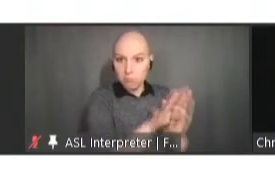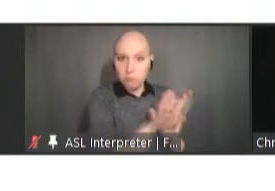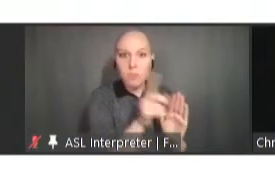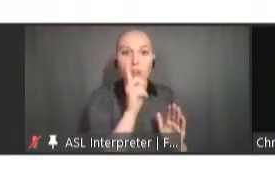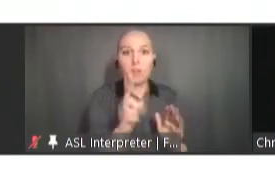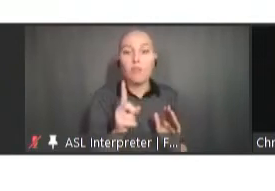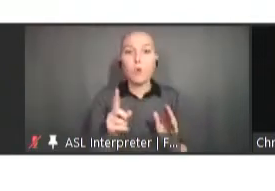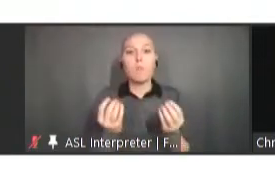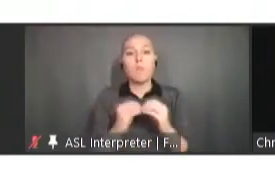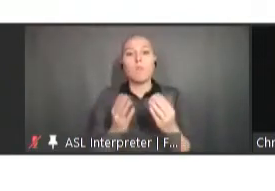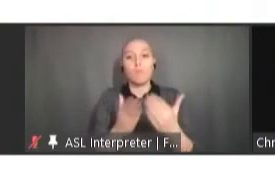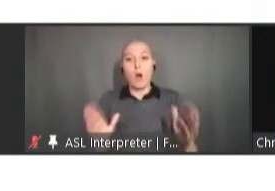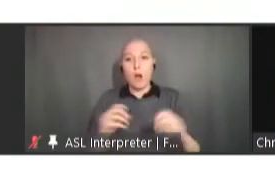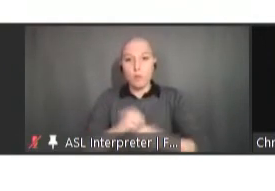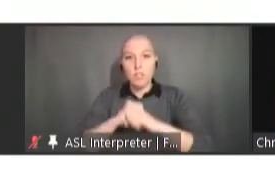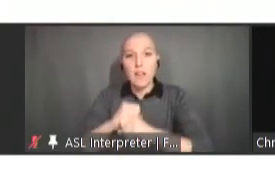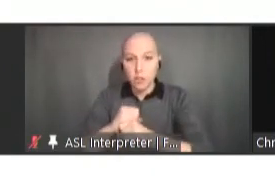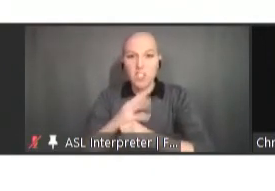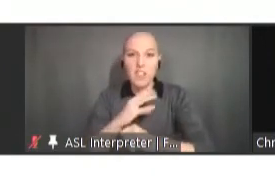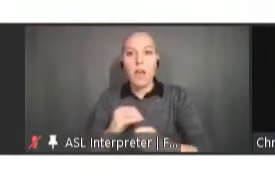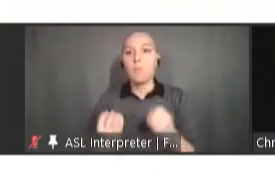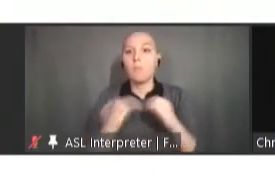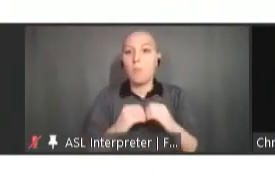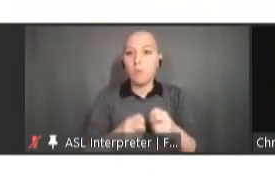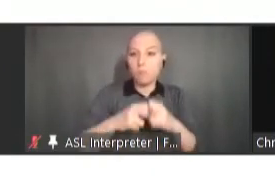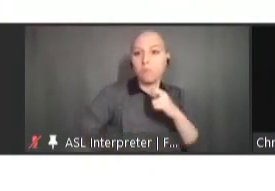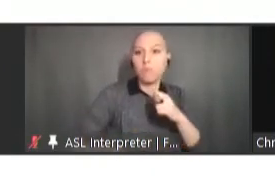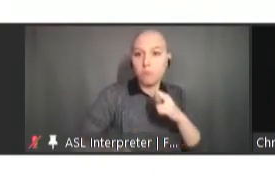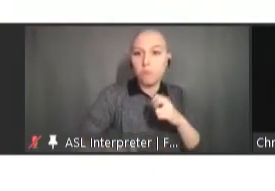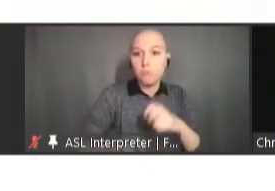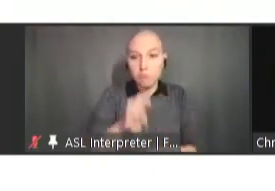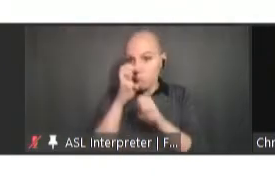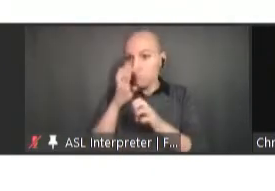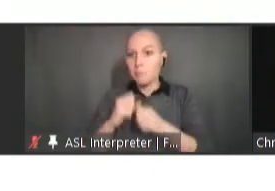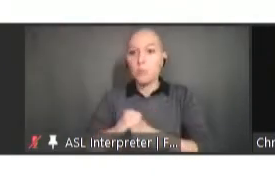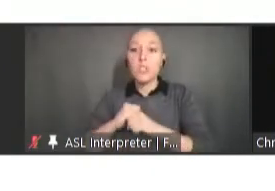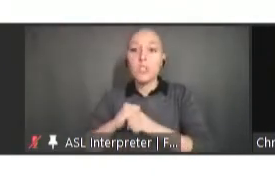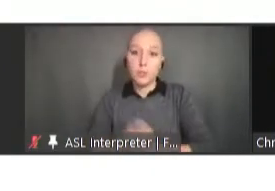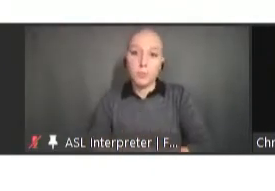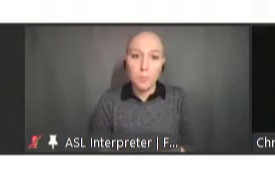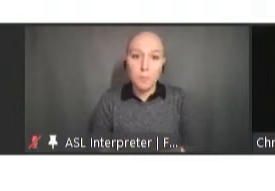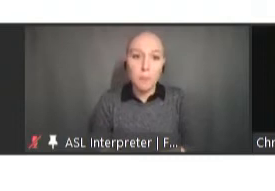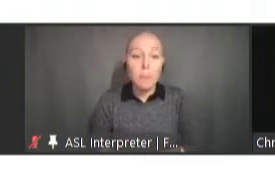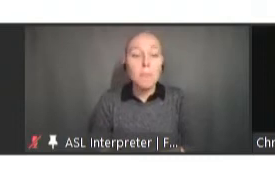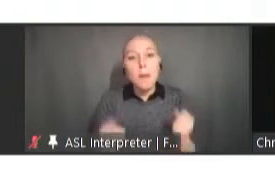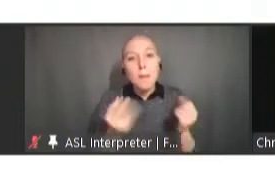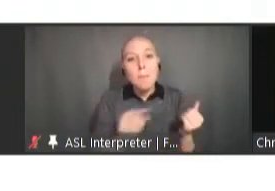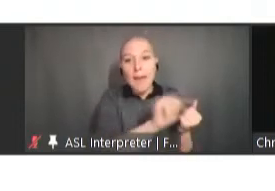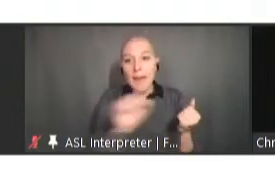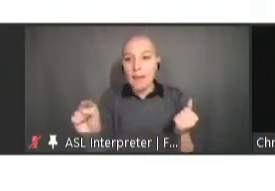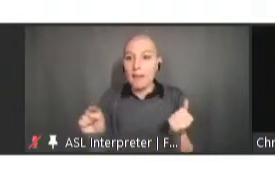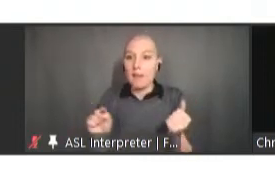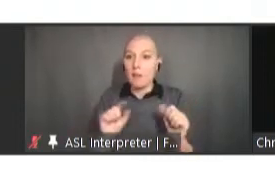Next slide. Because many groups developing COVID-19 vaccines need timely evidence as to